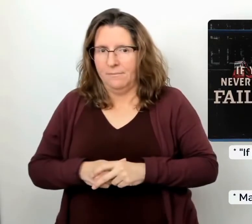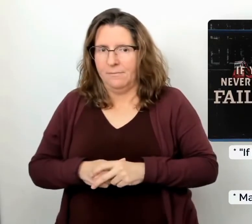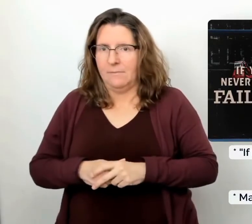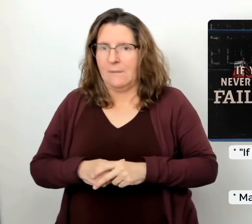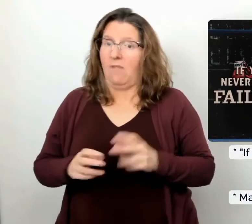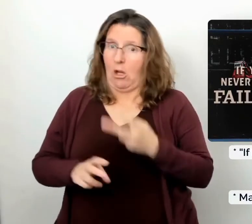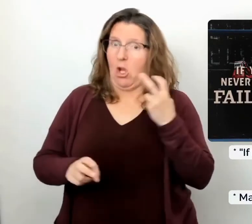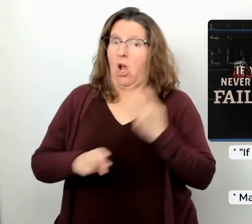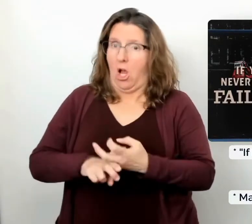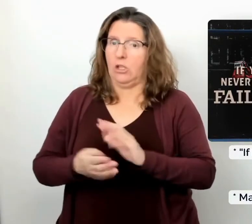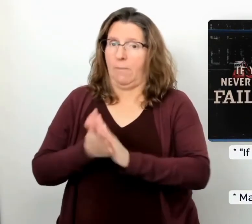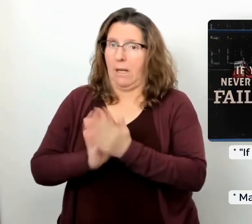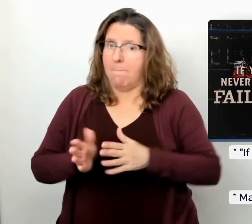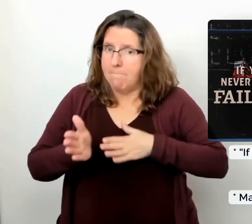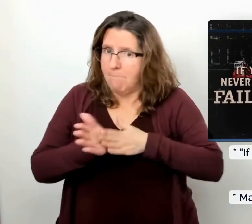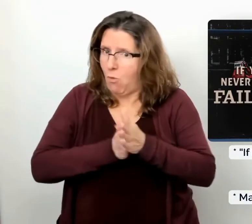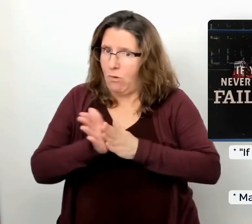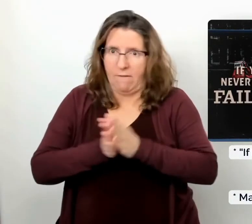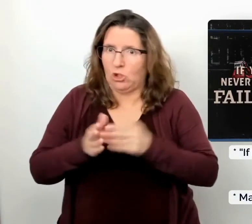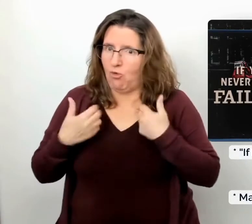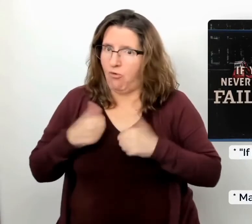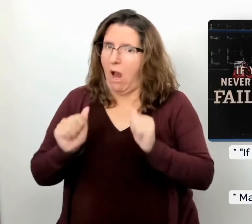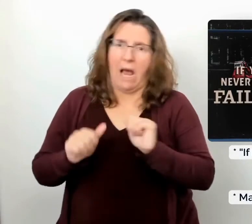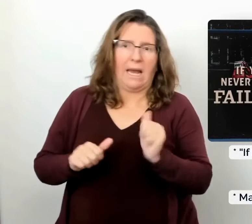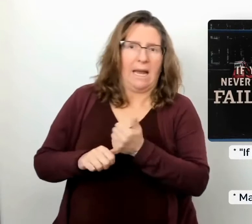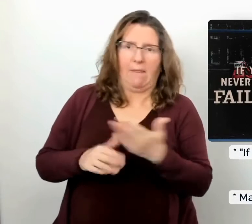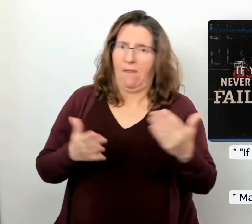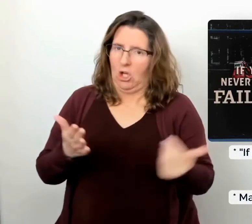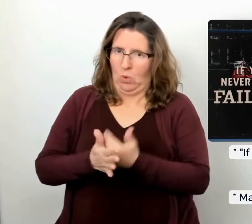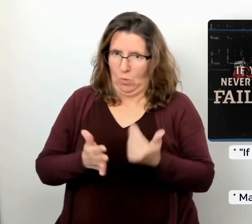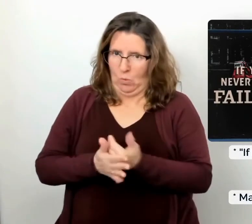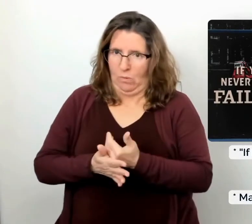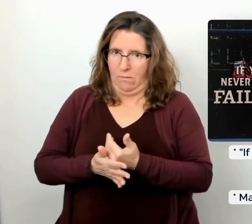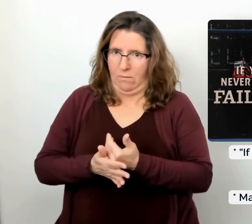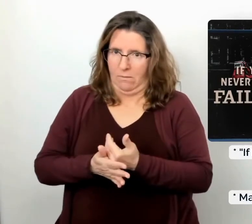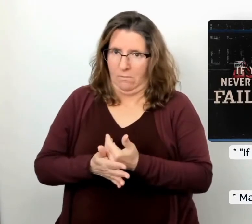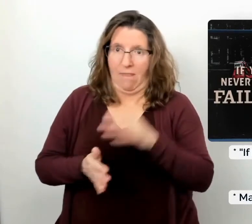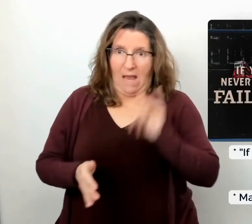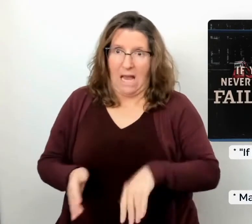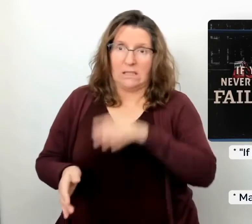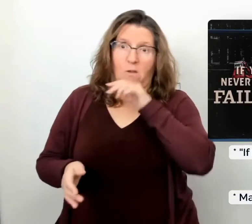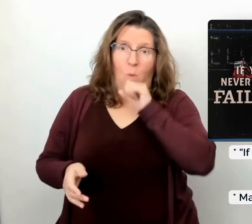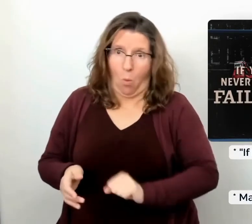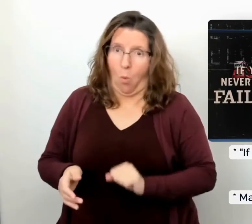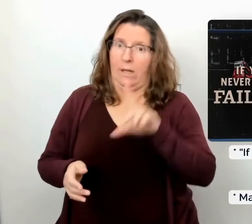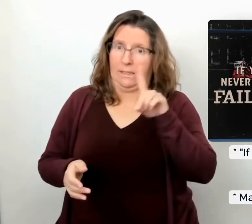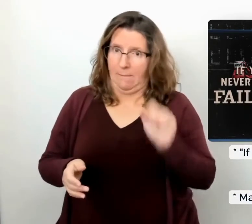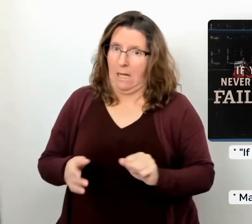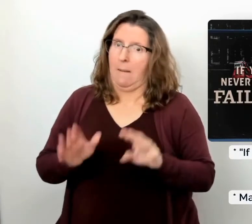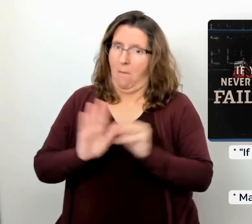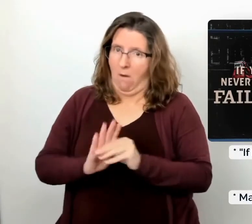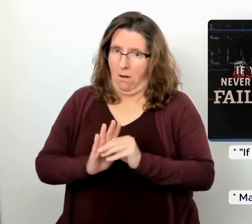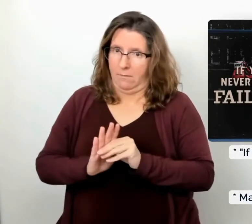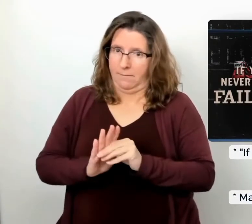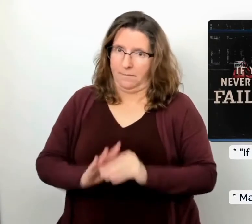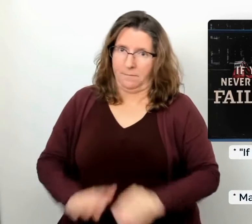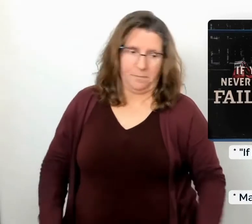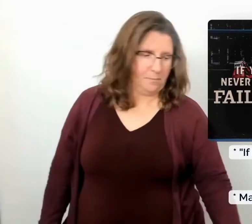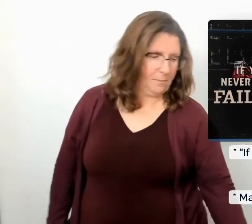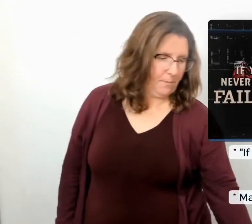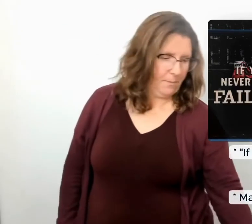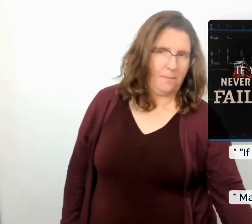Pretty hard to become motivated when those around you subscribe to this old disability mindset.